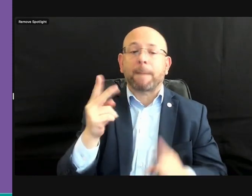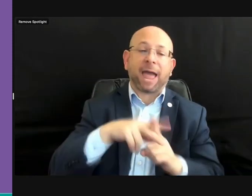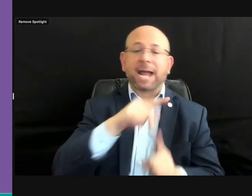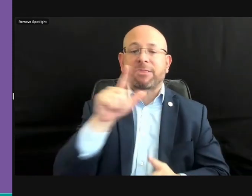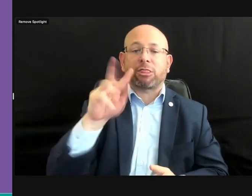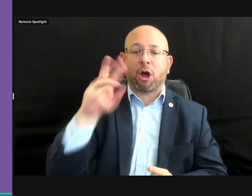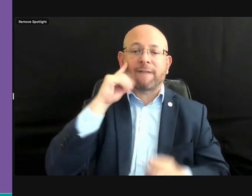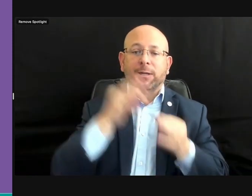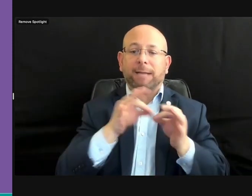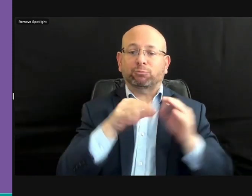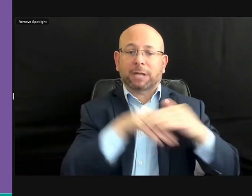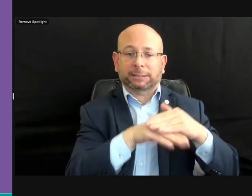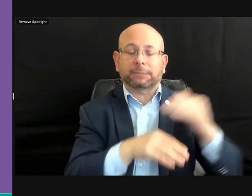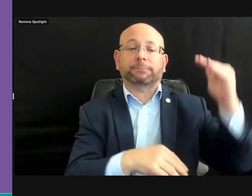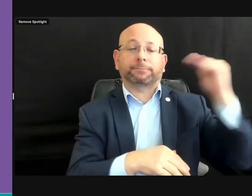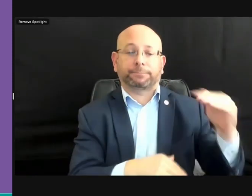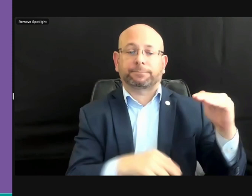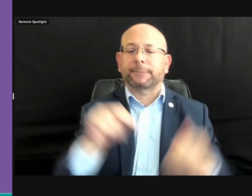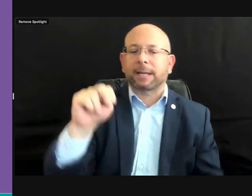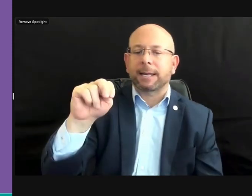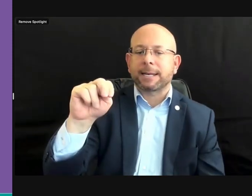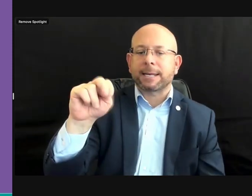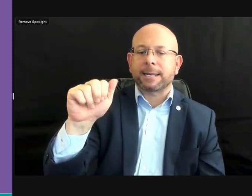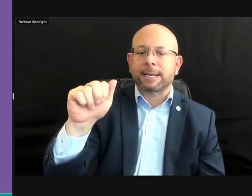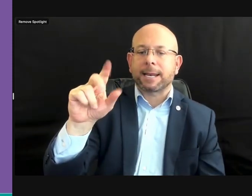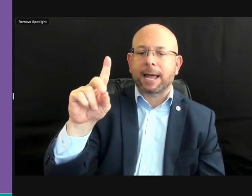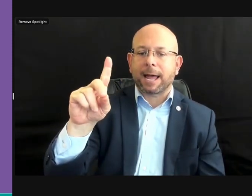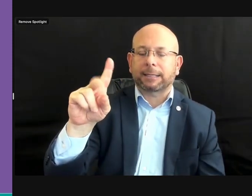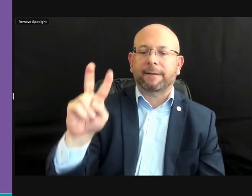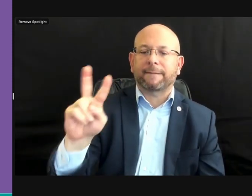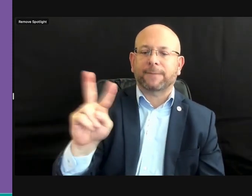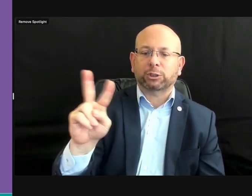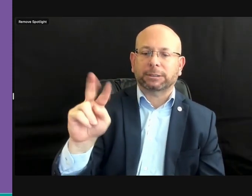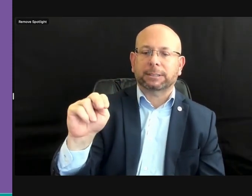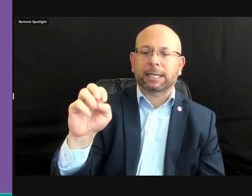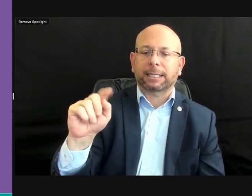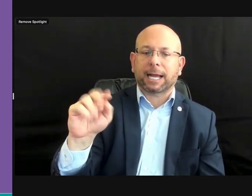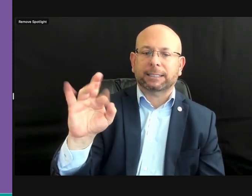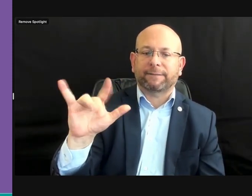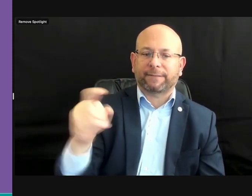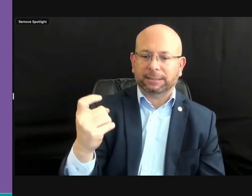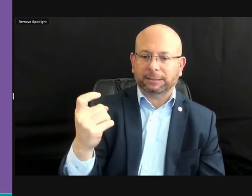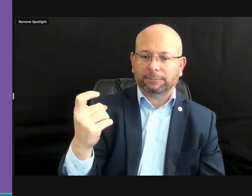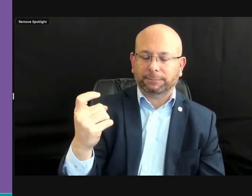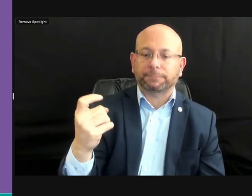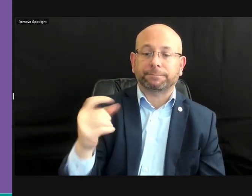Applying the law for captioning access. The first bullet point is NAD versus Netflix.